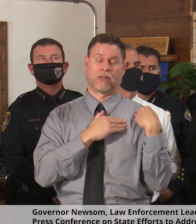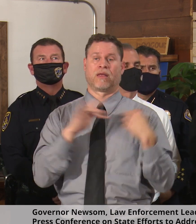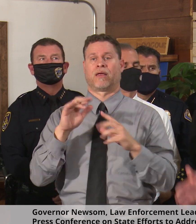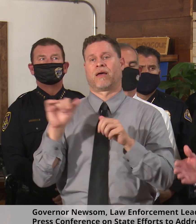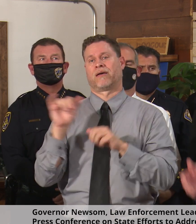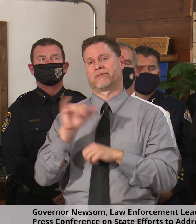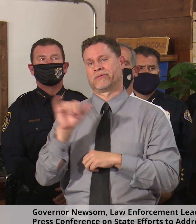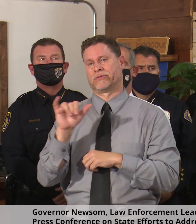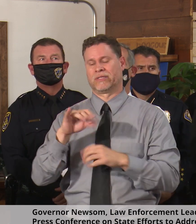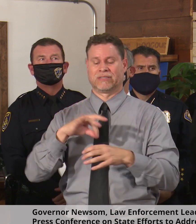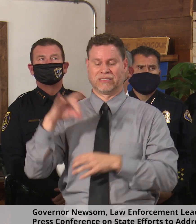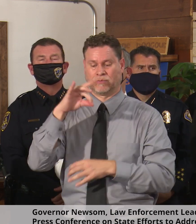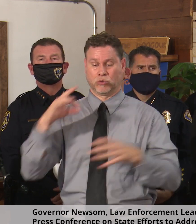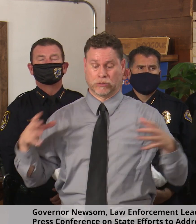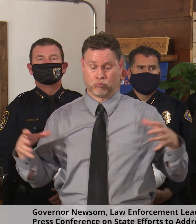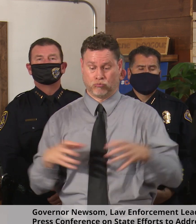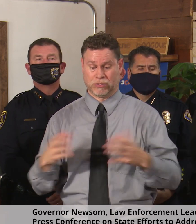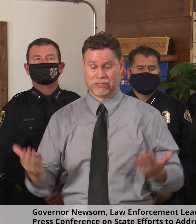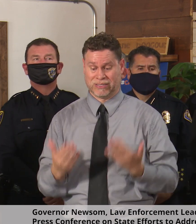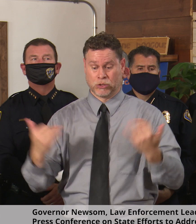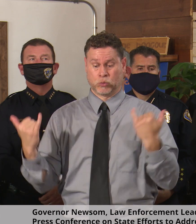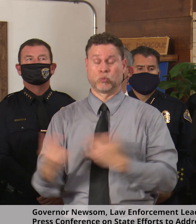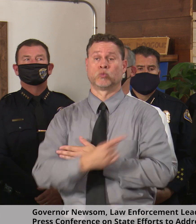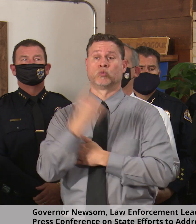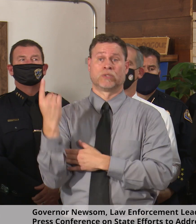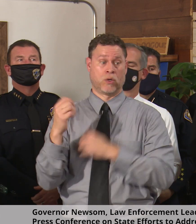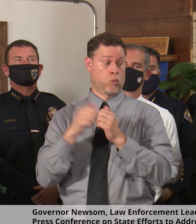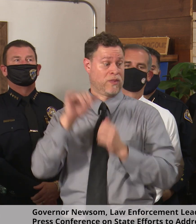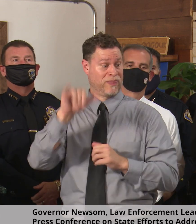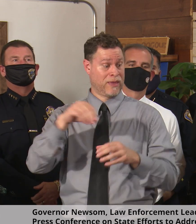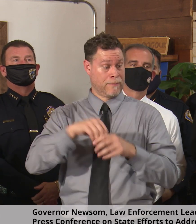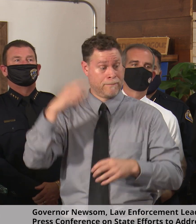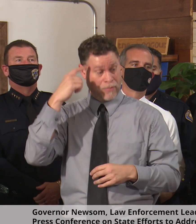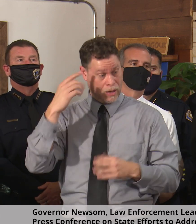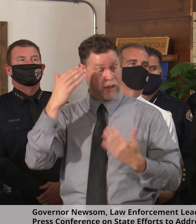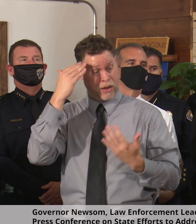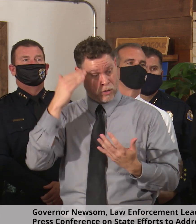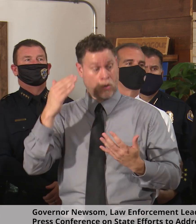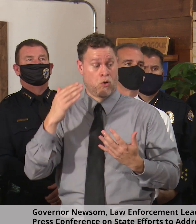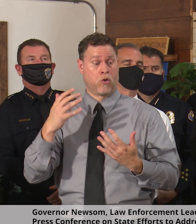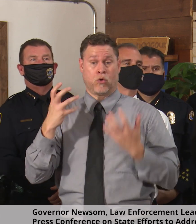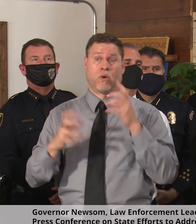that's the spirit that brings us here today. With that in mind I know you're eager to ask questions